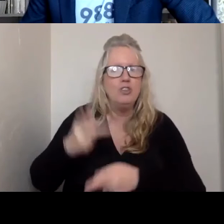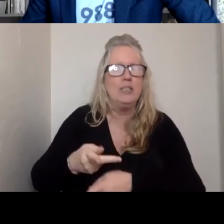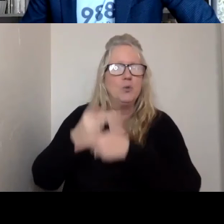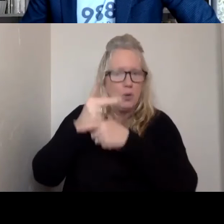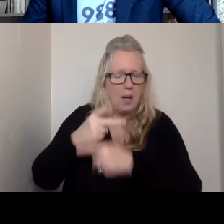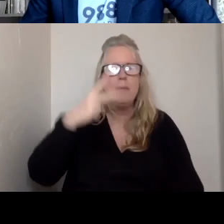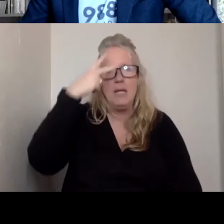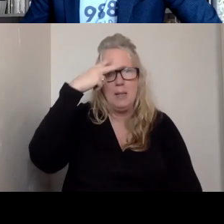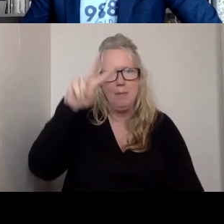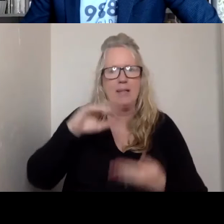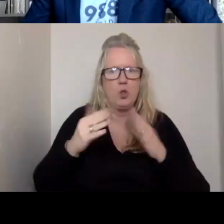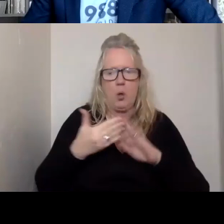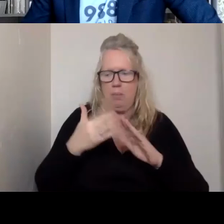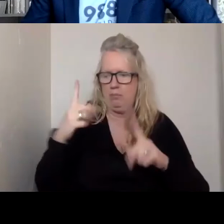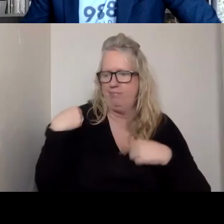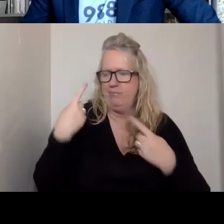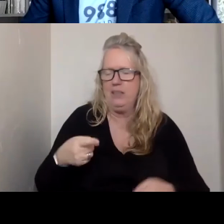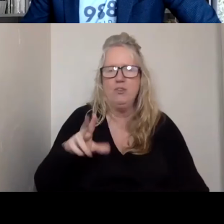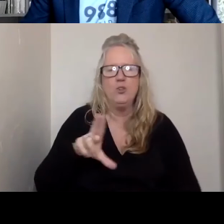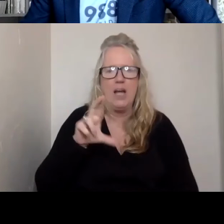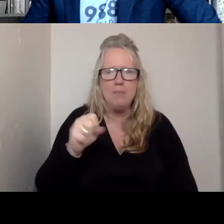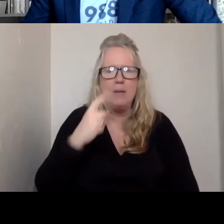CITY, BUT LIVED HERE IN THE UNITED STATES FOR 30 YEARS.